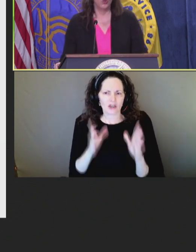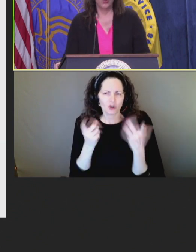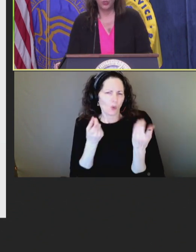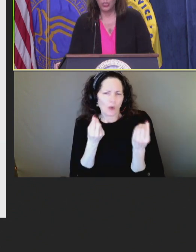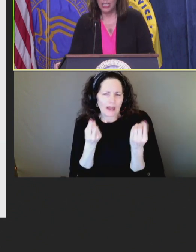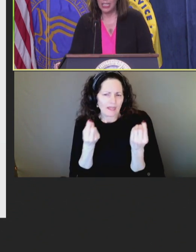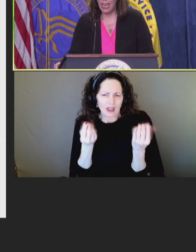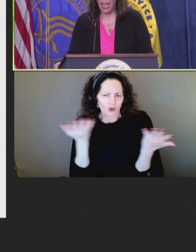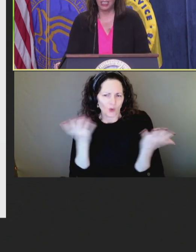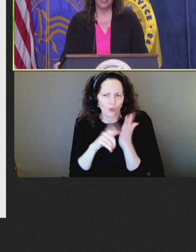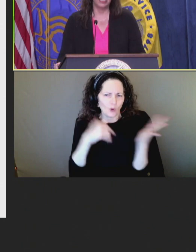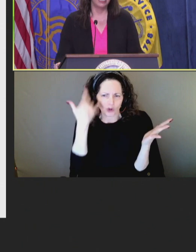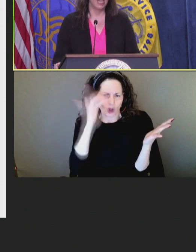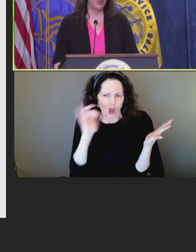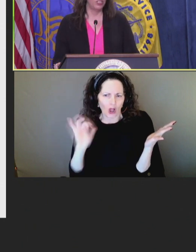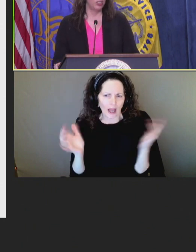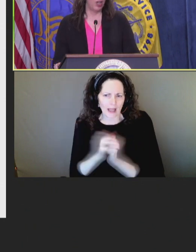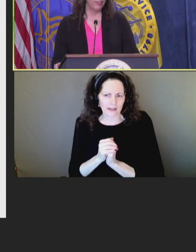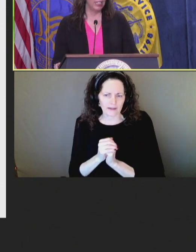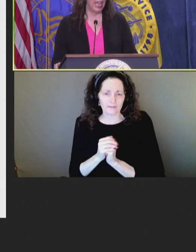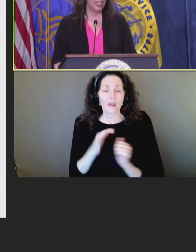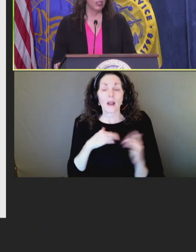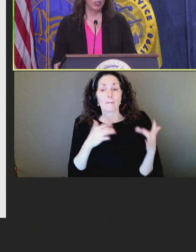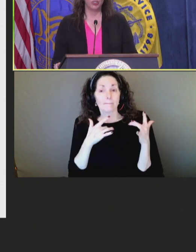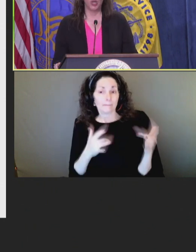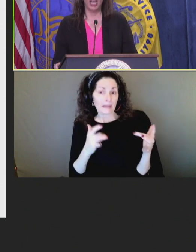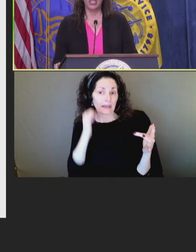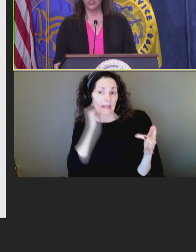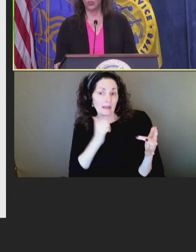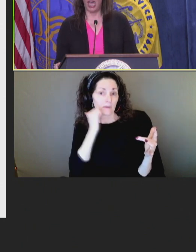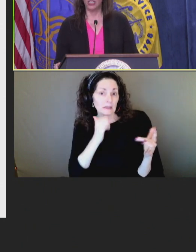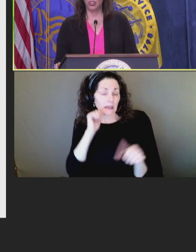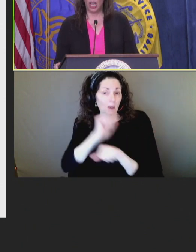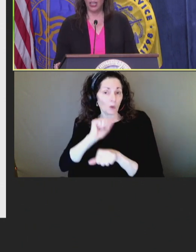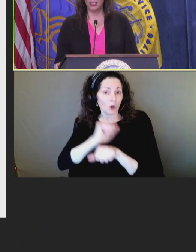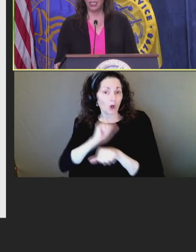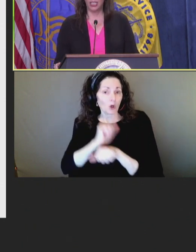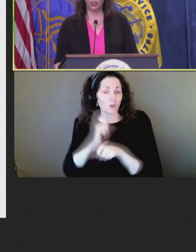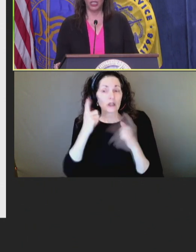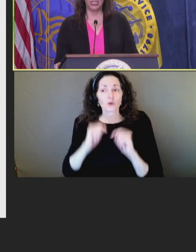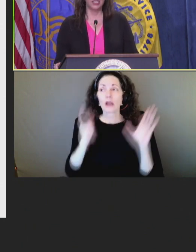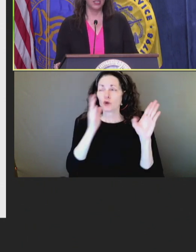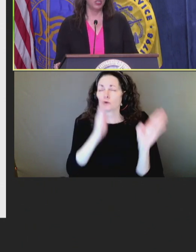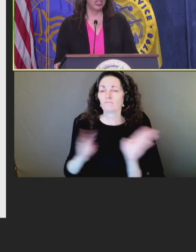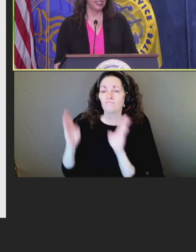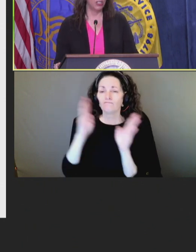routine activities that we do every day is we try to strategize to increase immunization